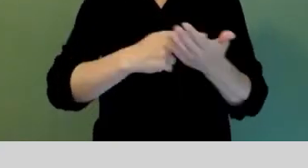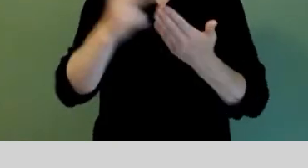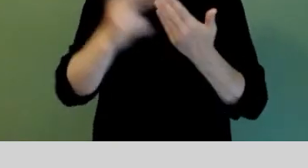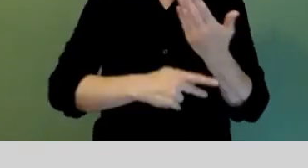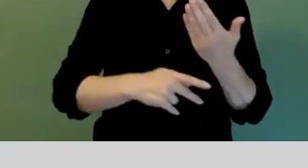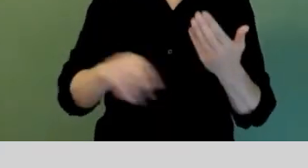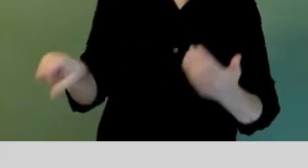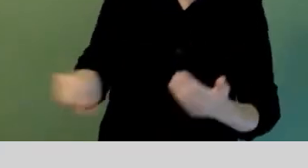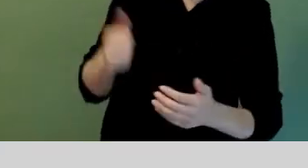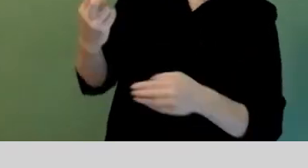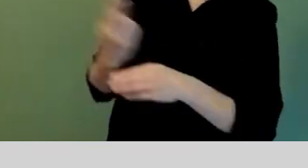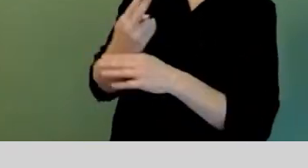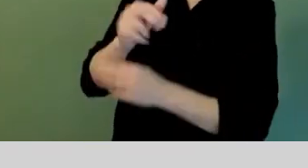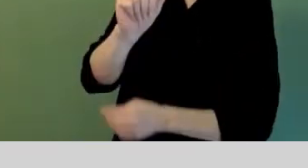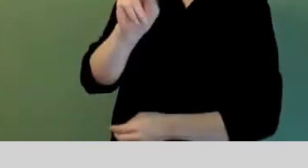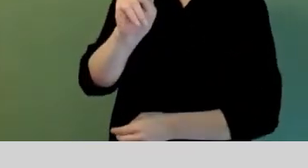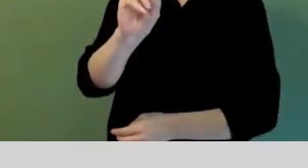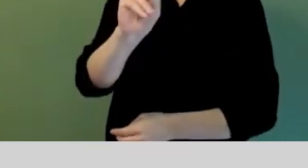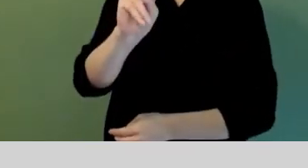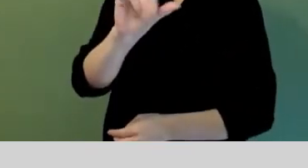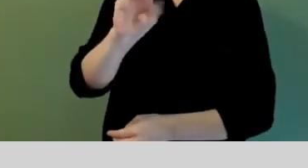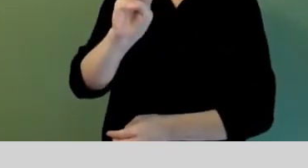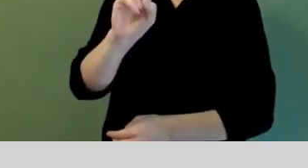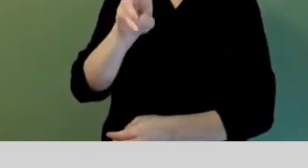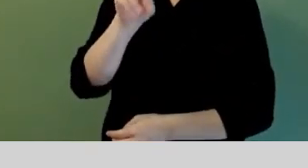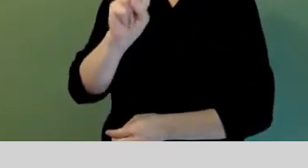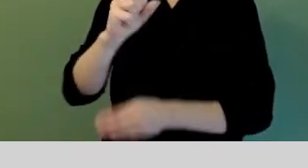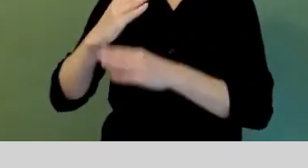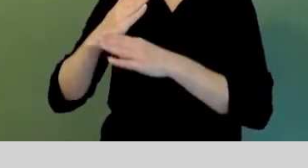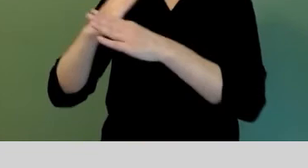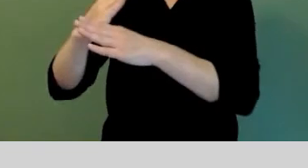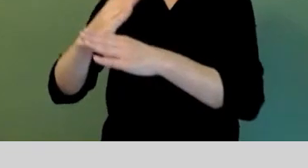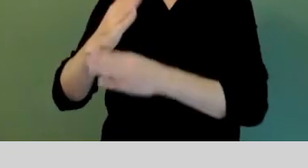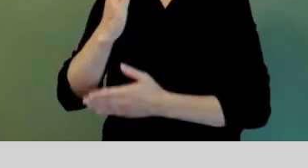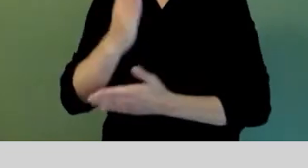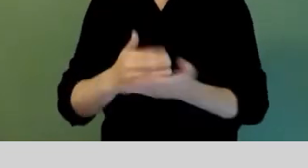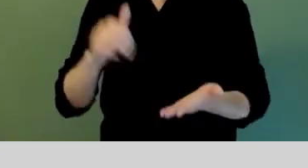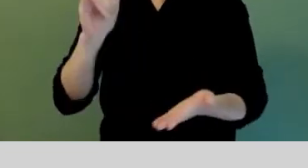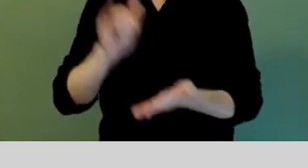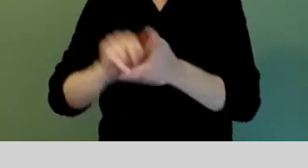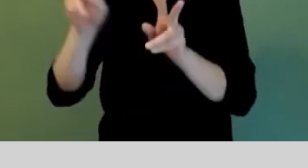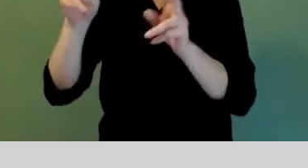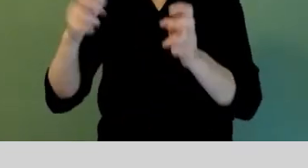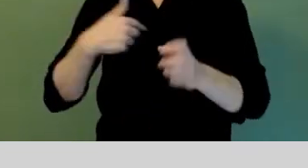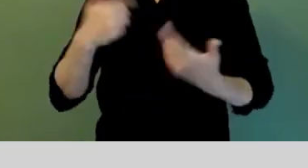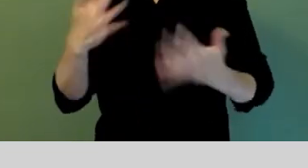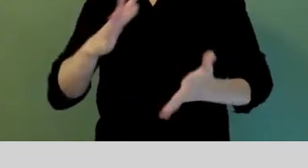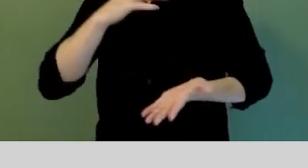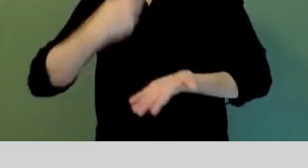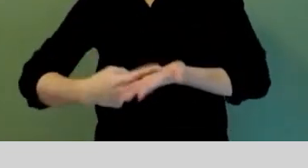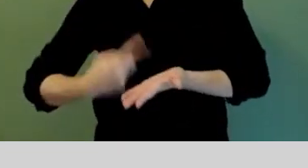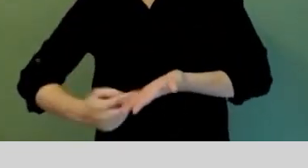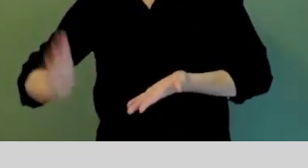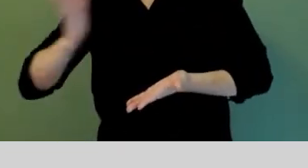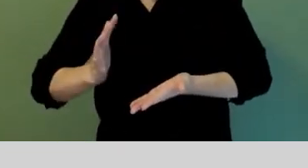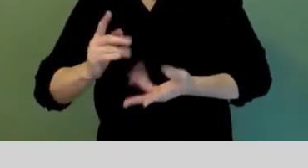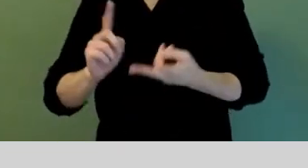Some of these things I've thought about and talked about in the past, some of them are new. I am not convinced that any of these are good ideas though.